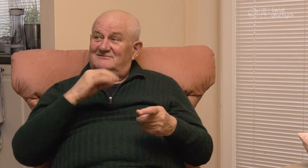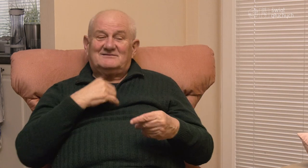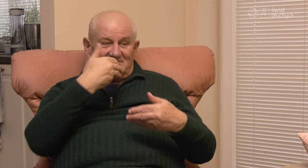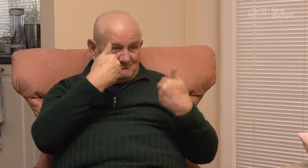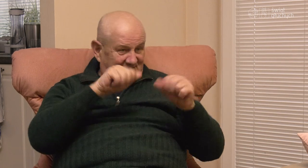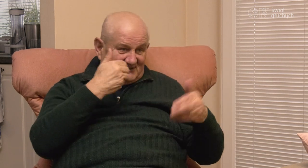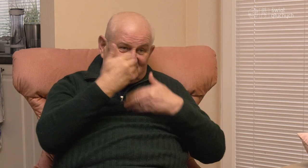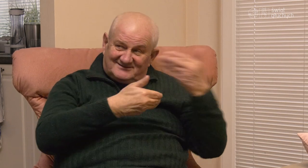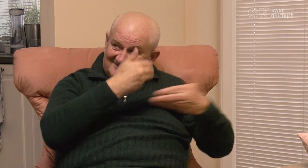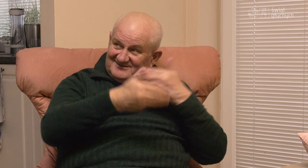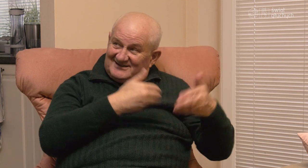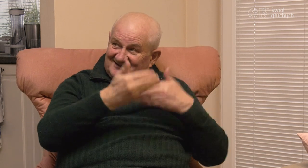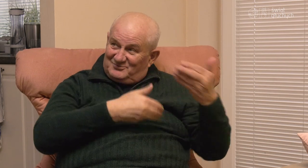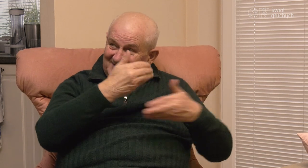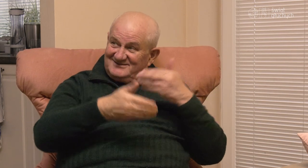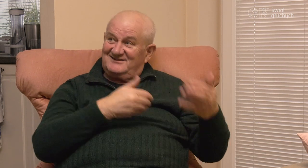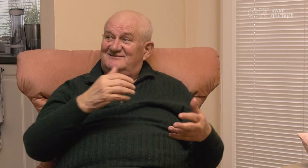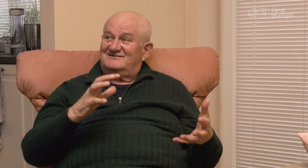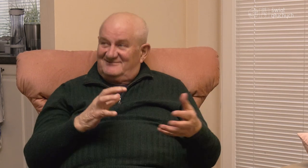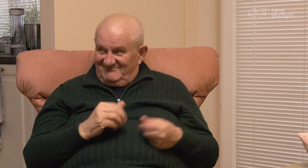congratulated him heartily.